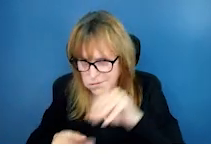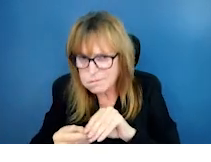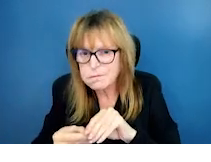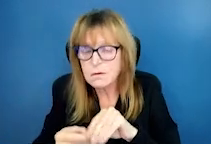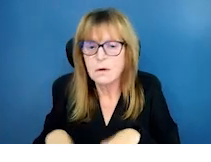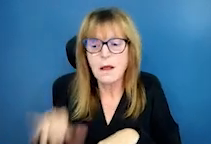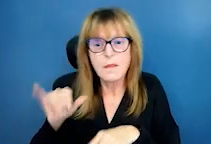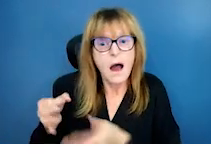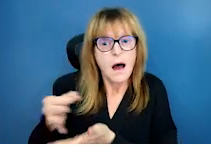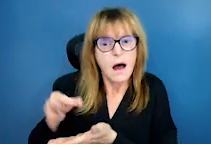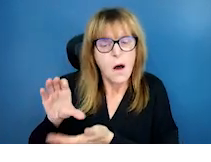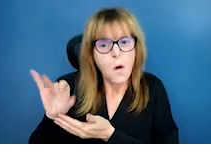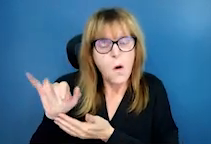reports on its grant application.